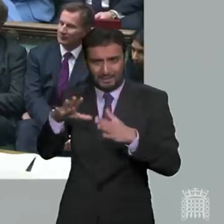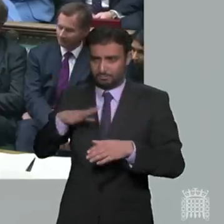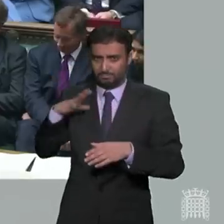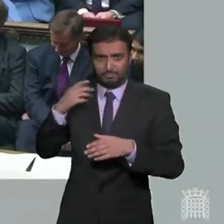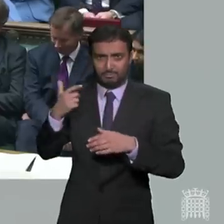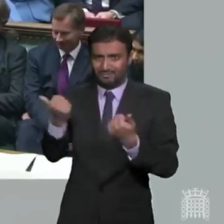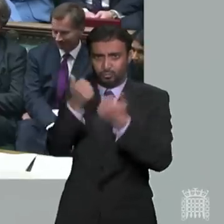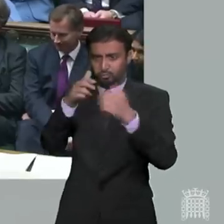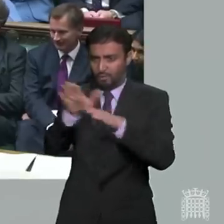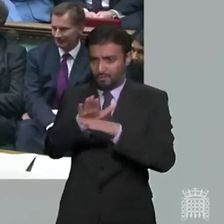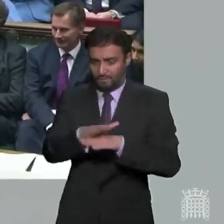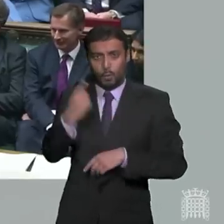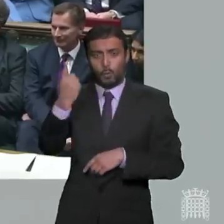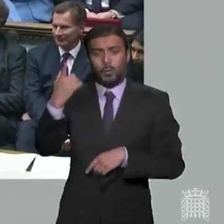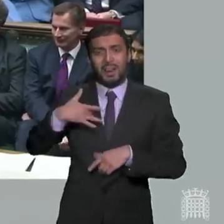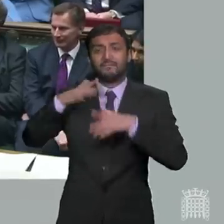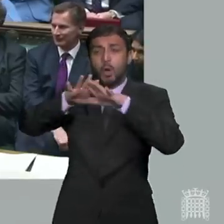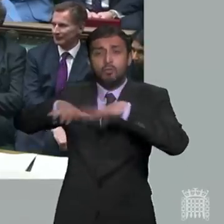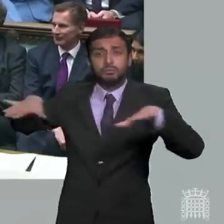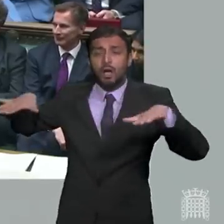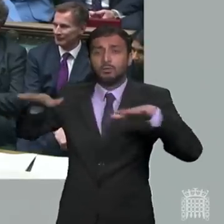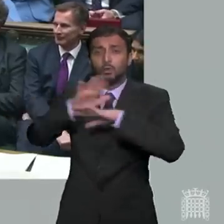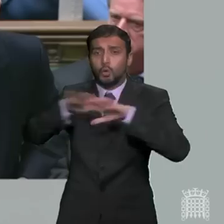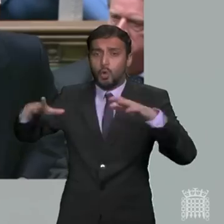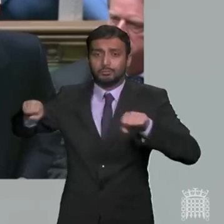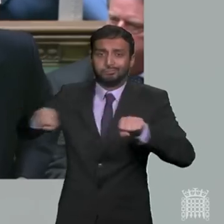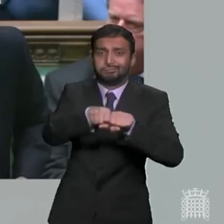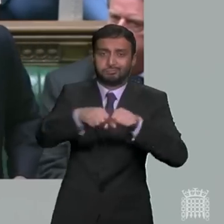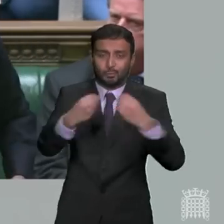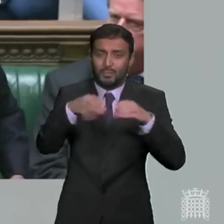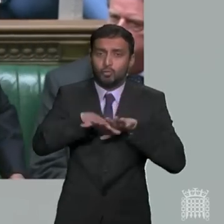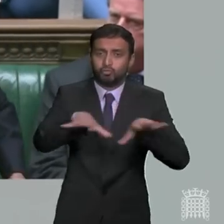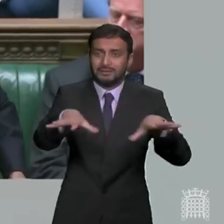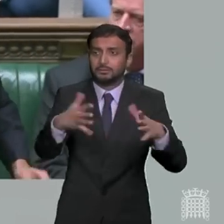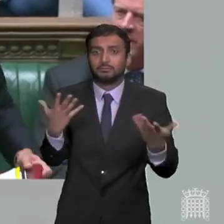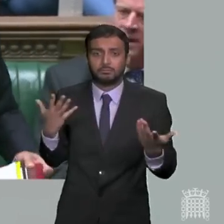their support to £200, which will help many people in the hon. Gentleman’s constituency and across the United Kingdom.